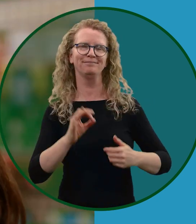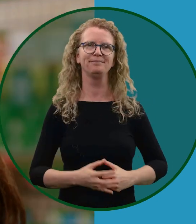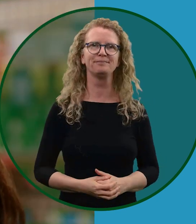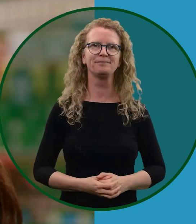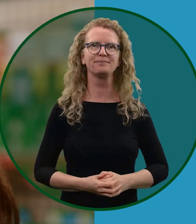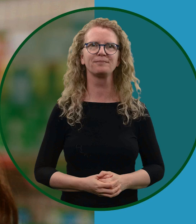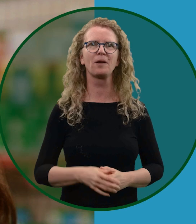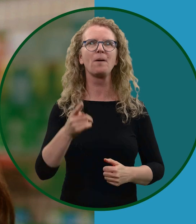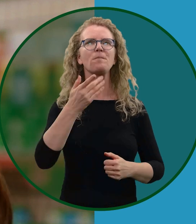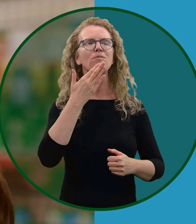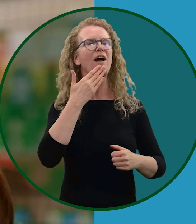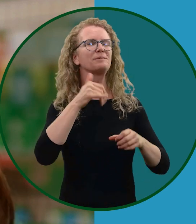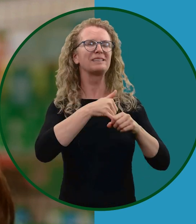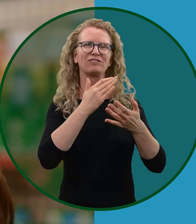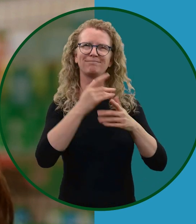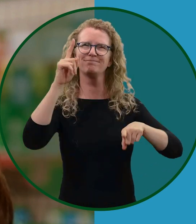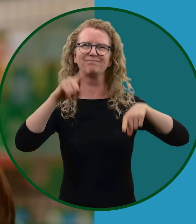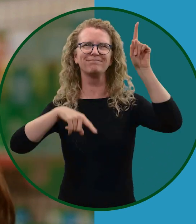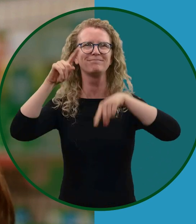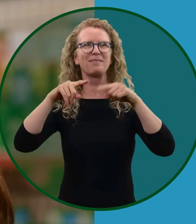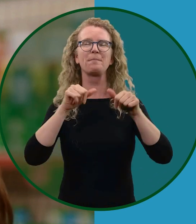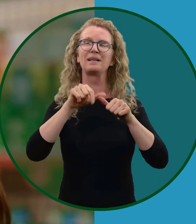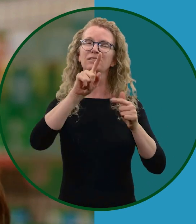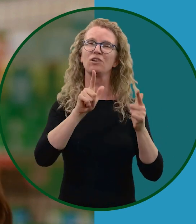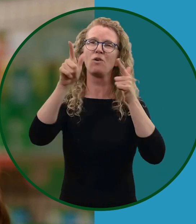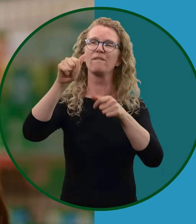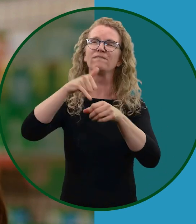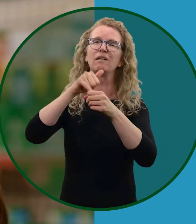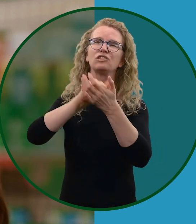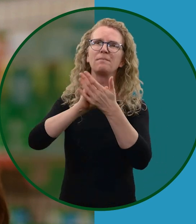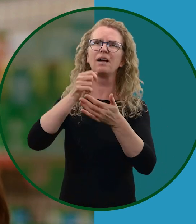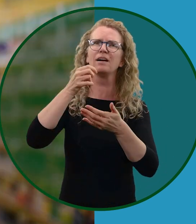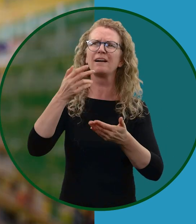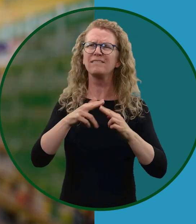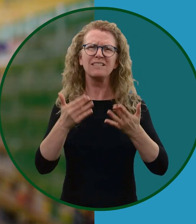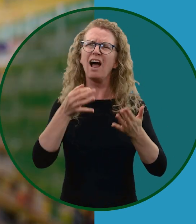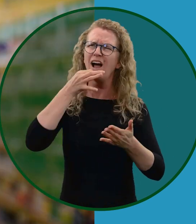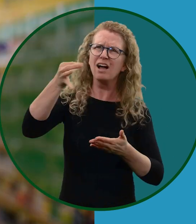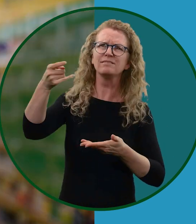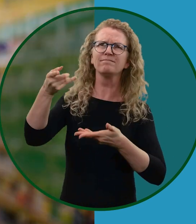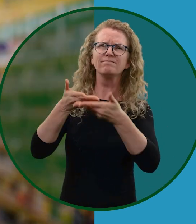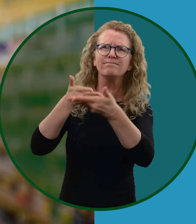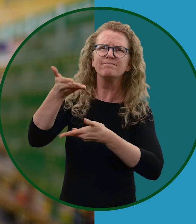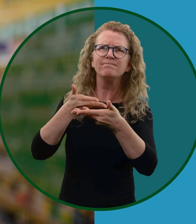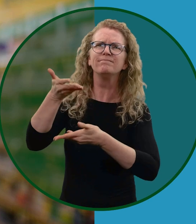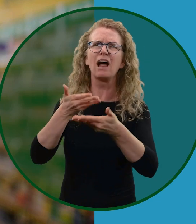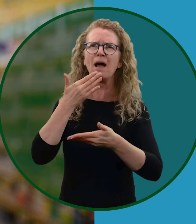The price of medicine could still vary from one pharmacy to another depending on where you go. And if you are not sure, you can always ask your pharmacist